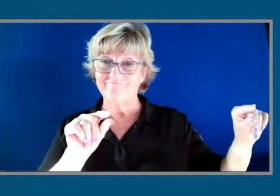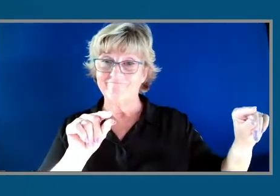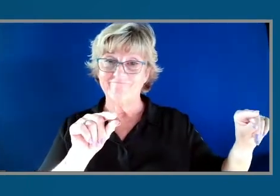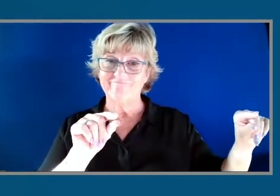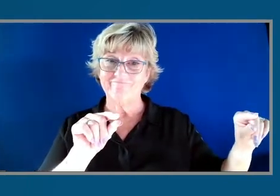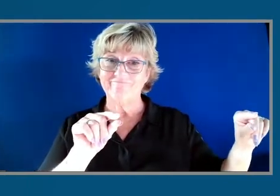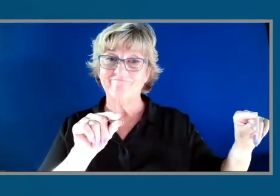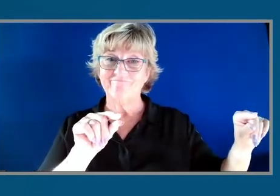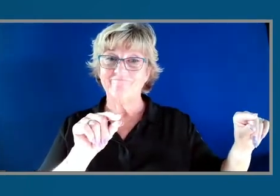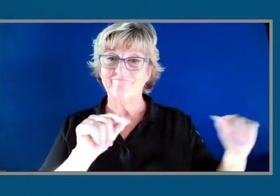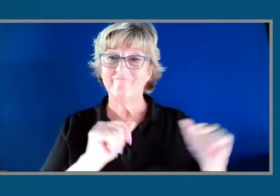Studio: dot SEC county.net.